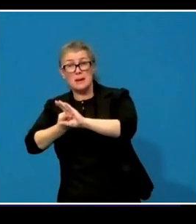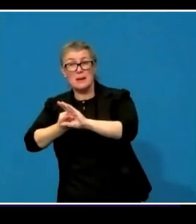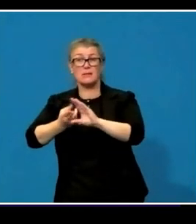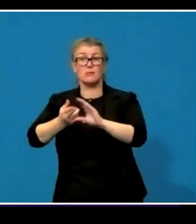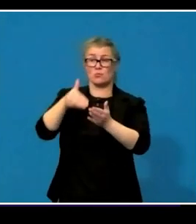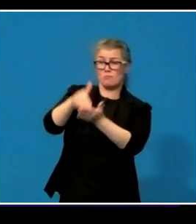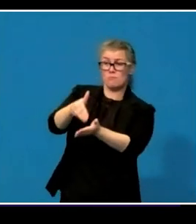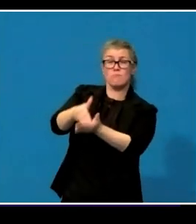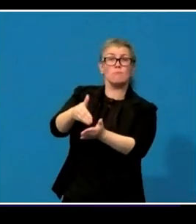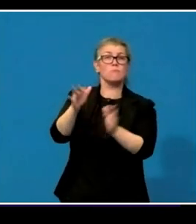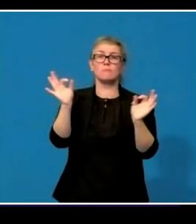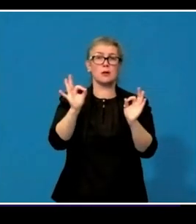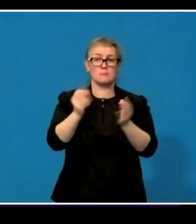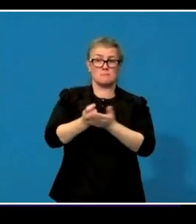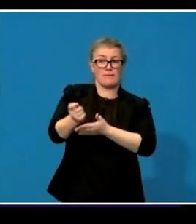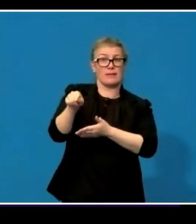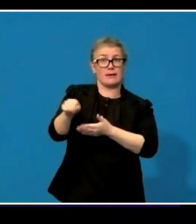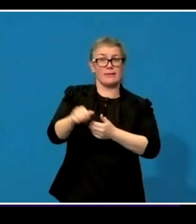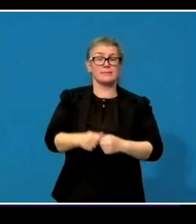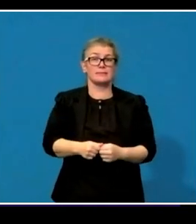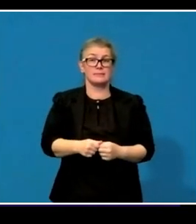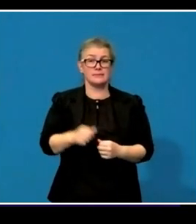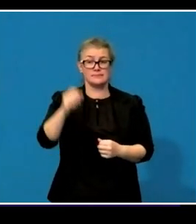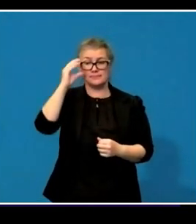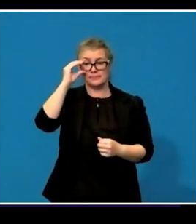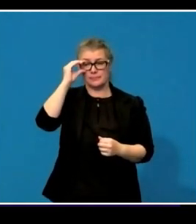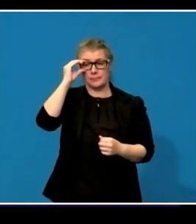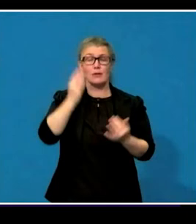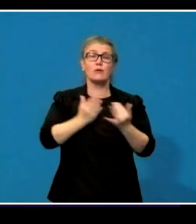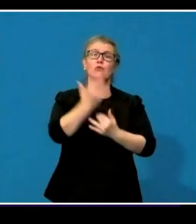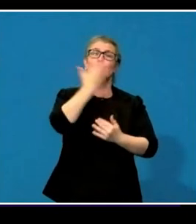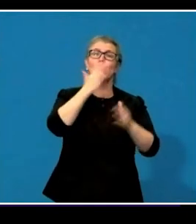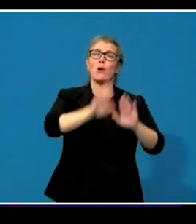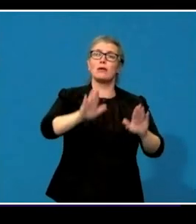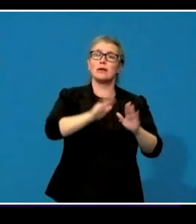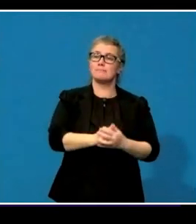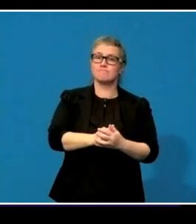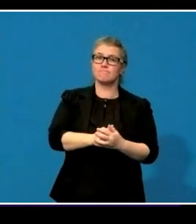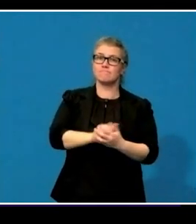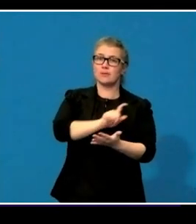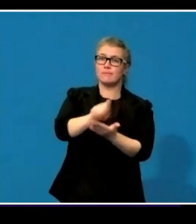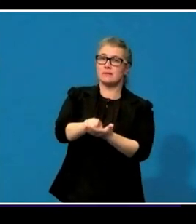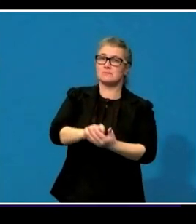It doesn't pay for anybody over school, holidays, and it doesn't pay for people